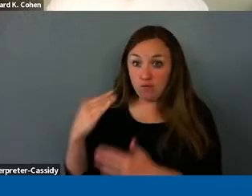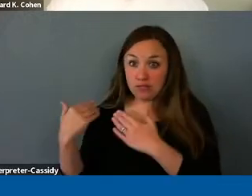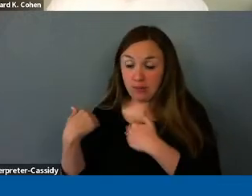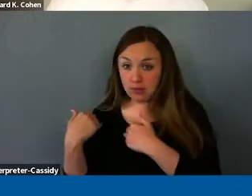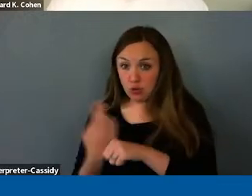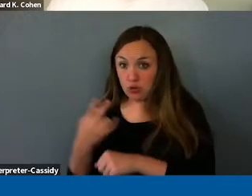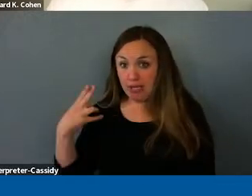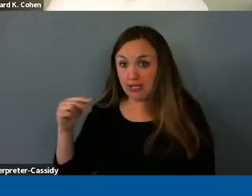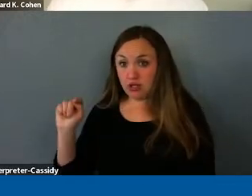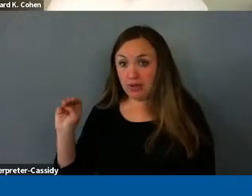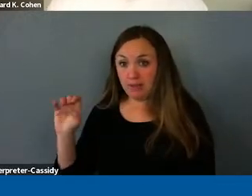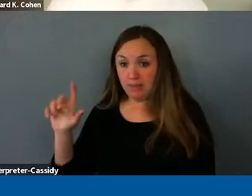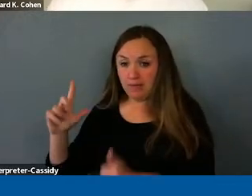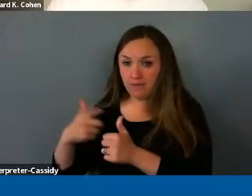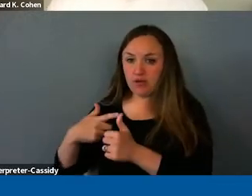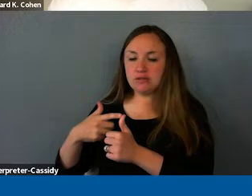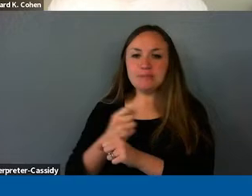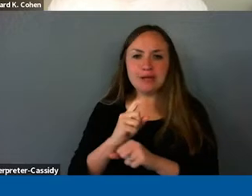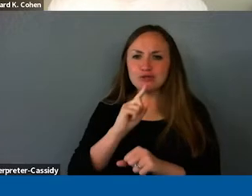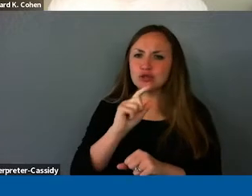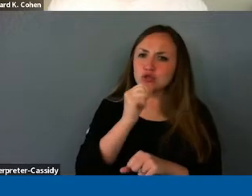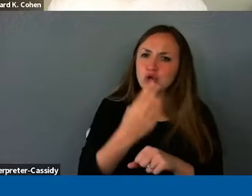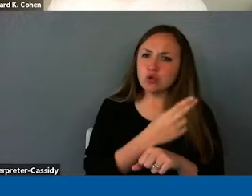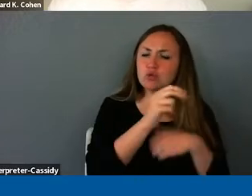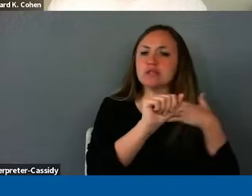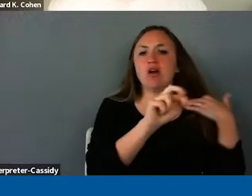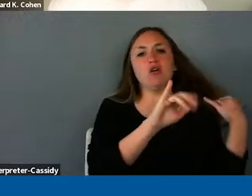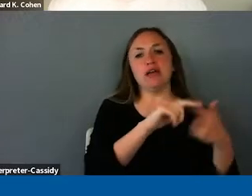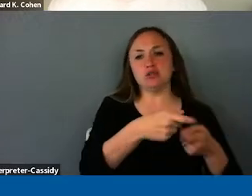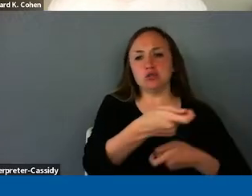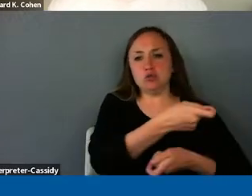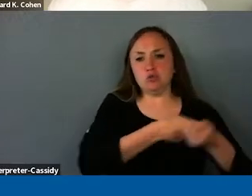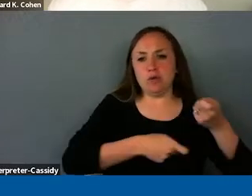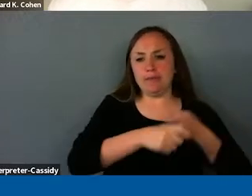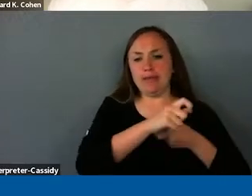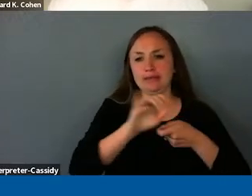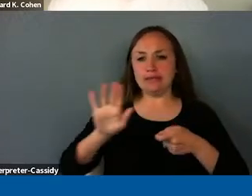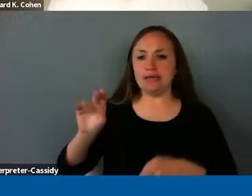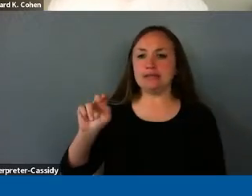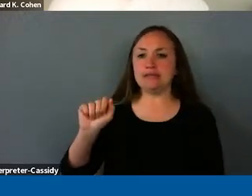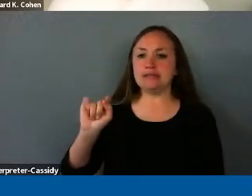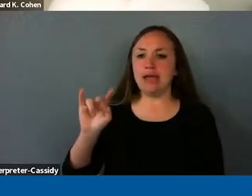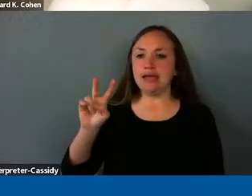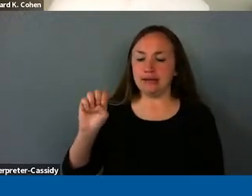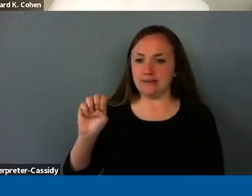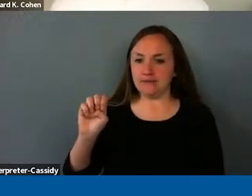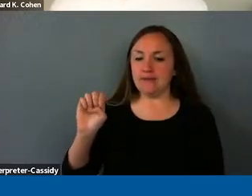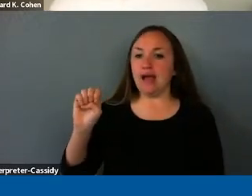you have to make sure that you don't use ARIA to replace the semantics of that native element. You see when you use an ARIA role,